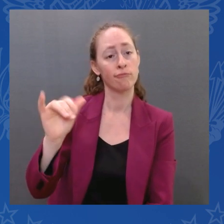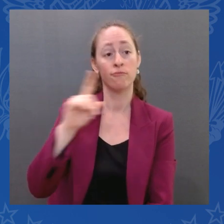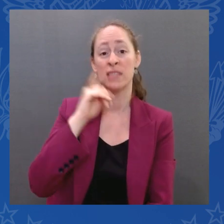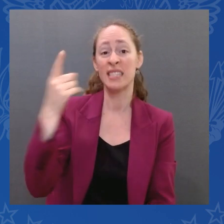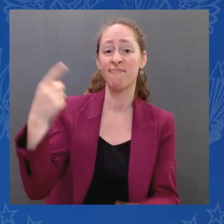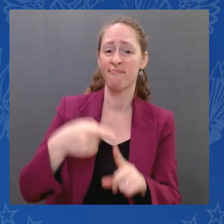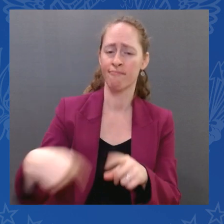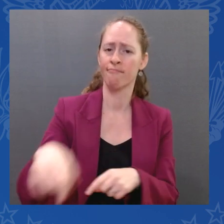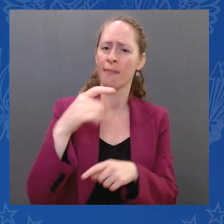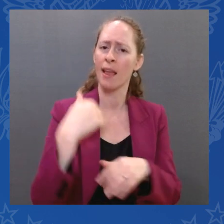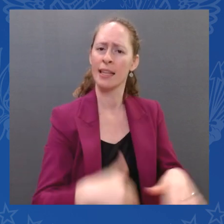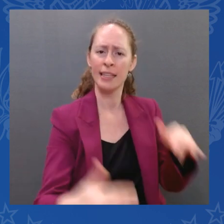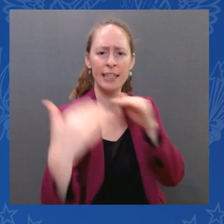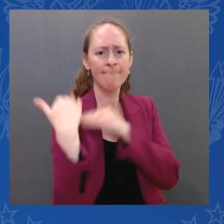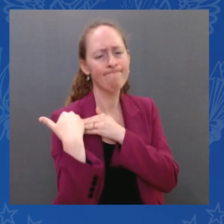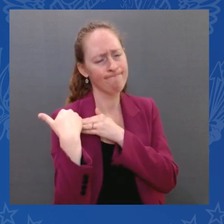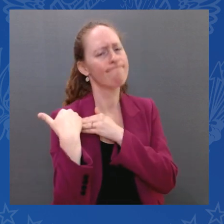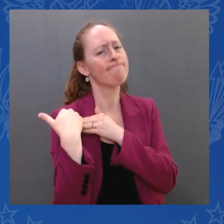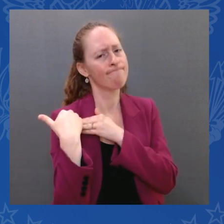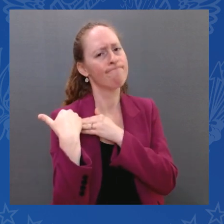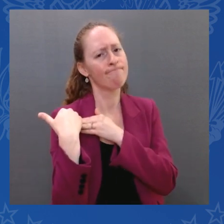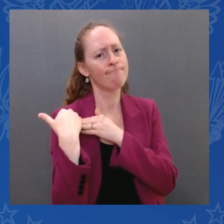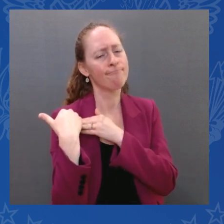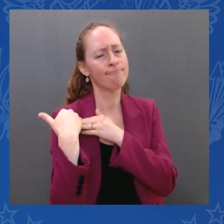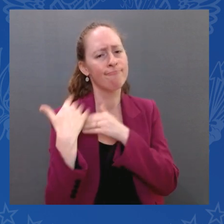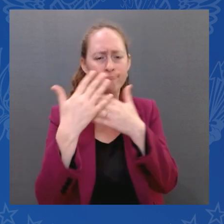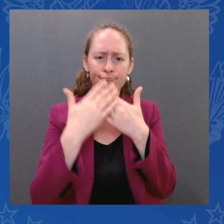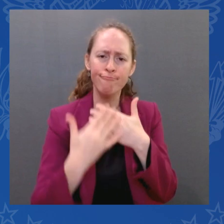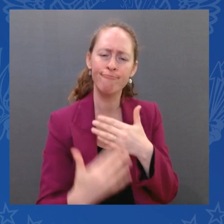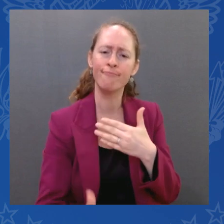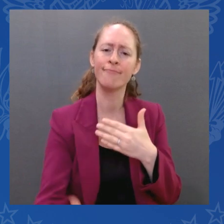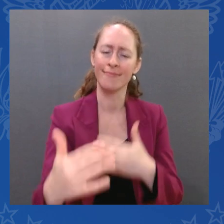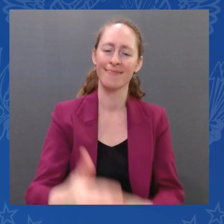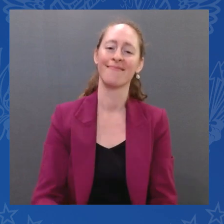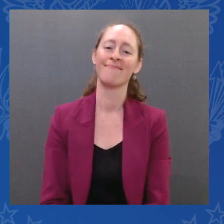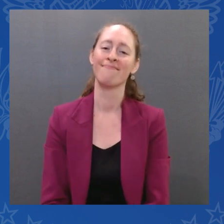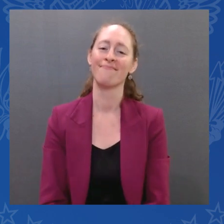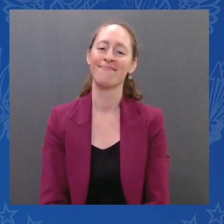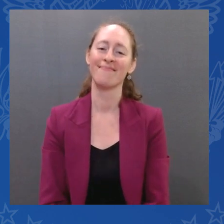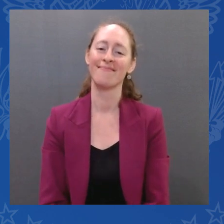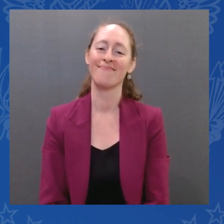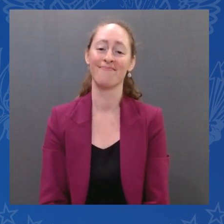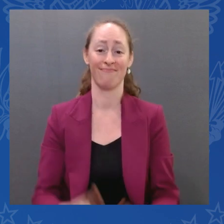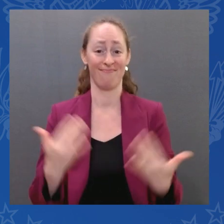is deeper and stronger, in my view, than it's ever been. And with this visit,